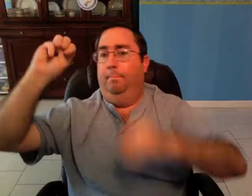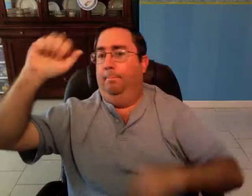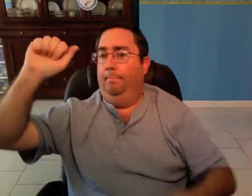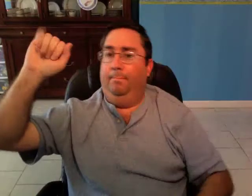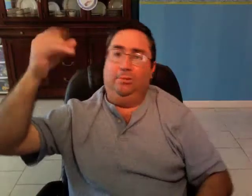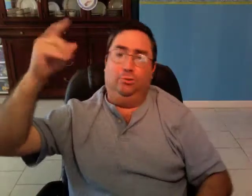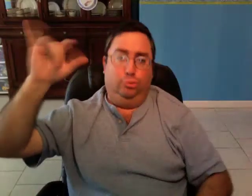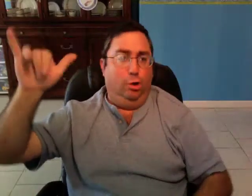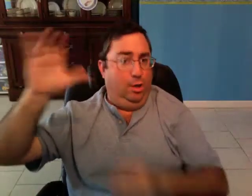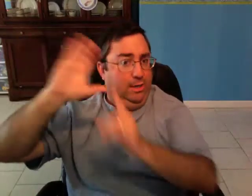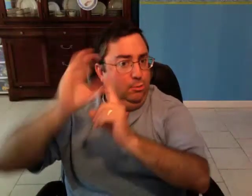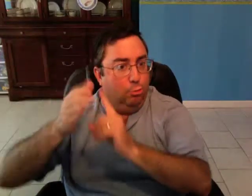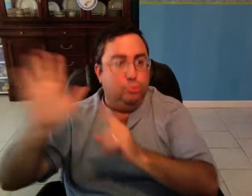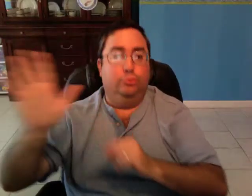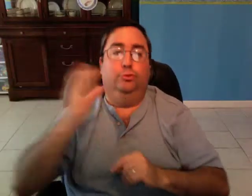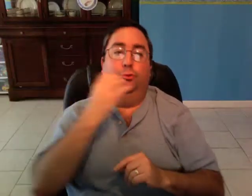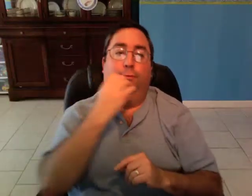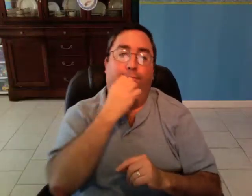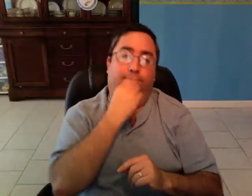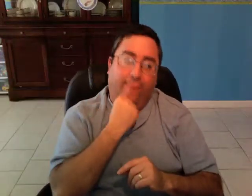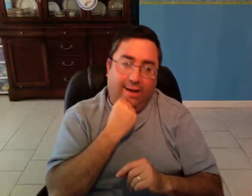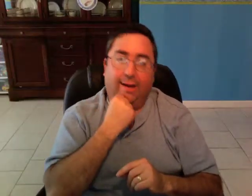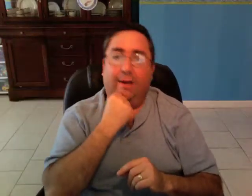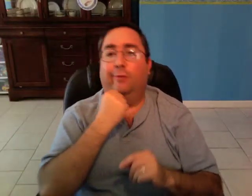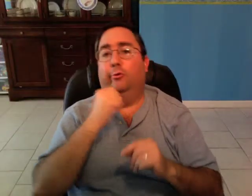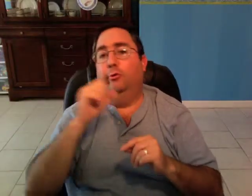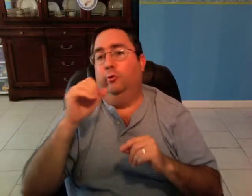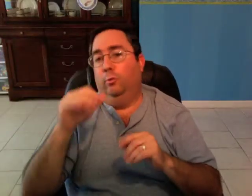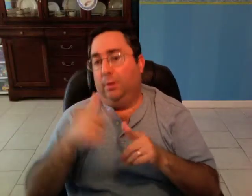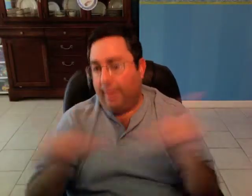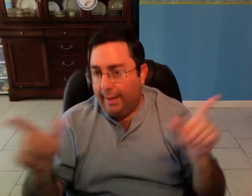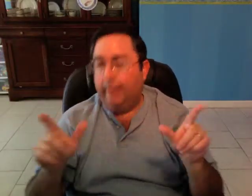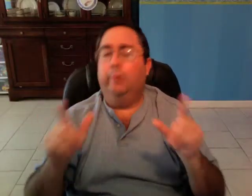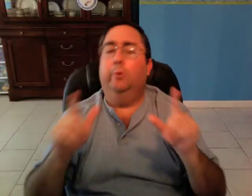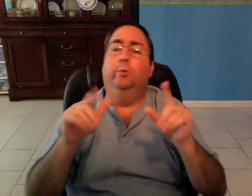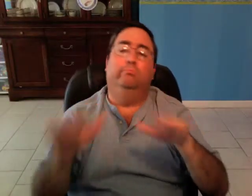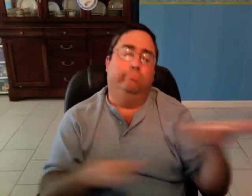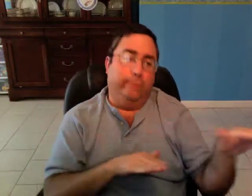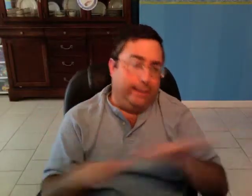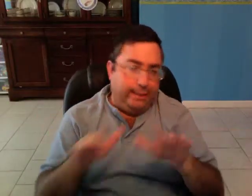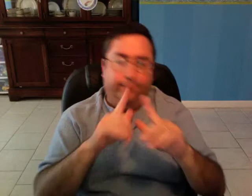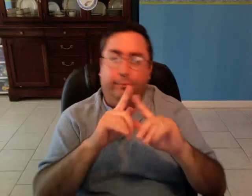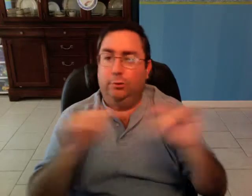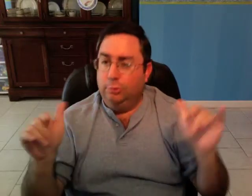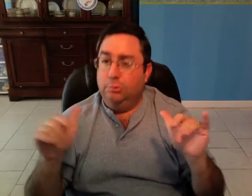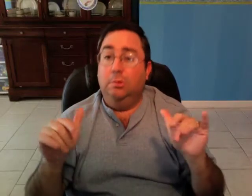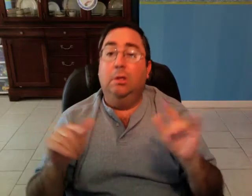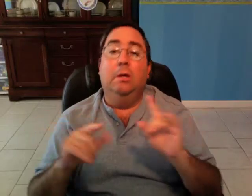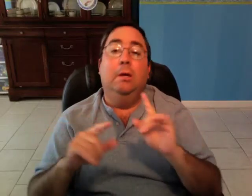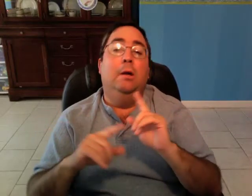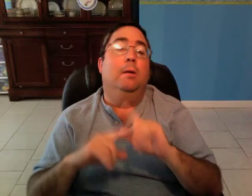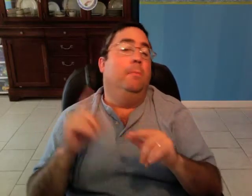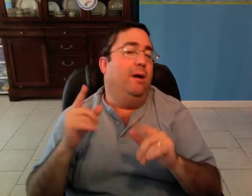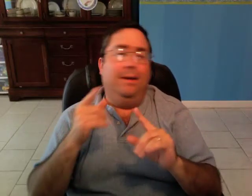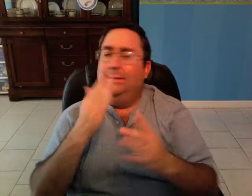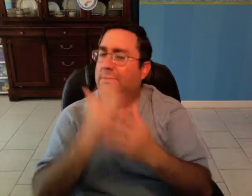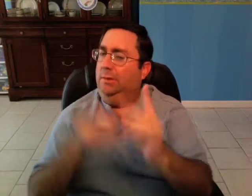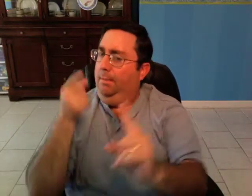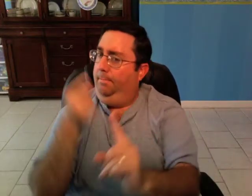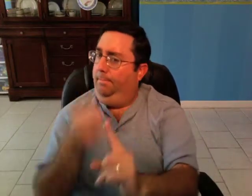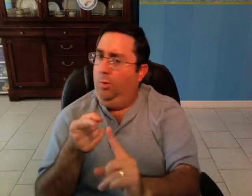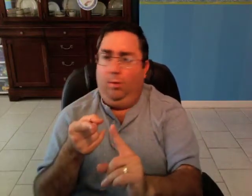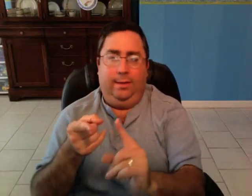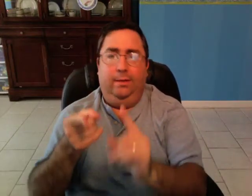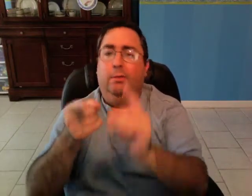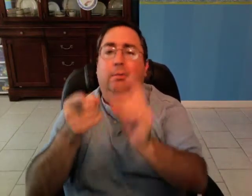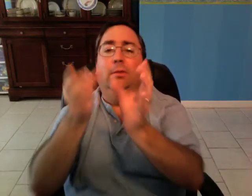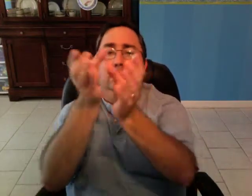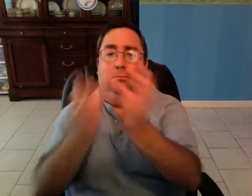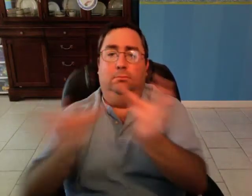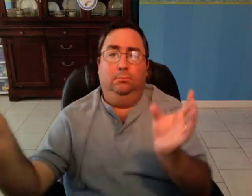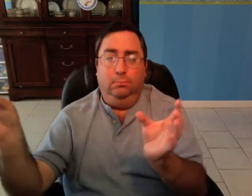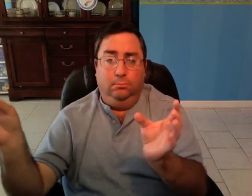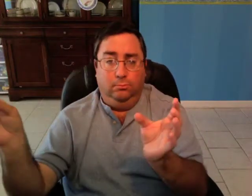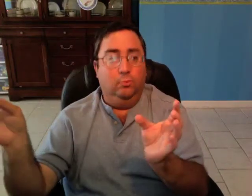but at some point they split off